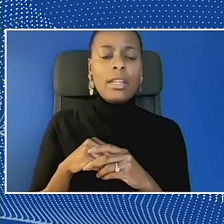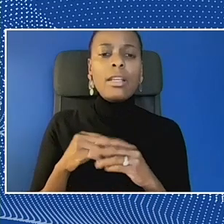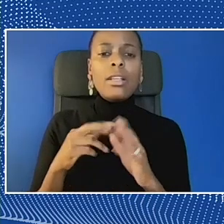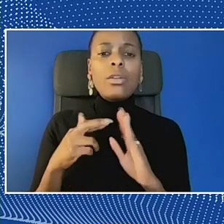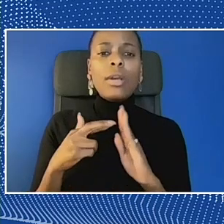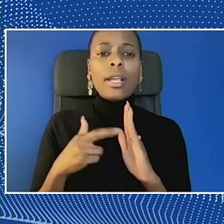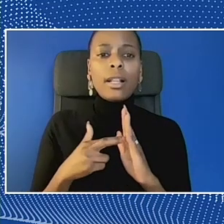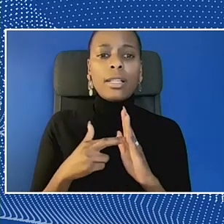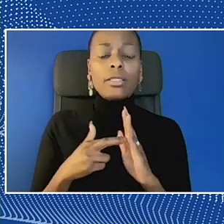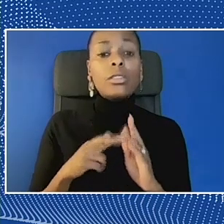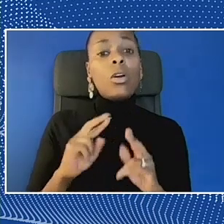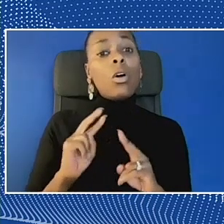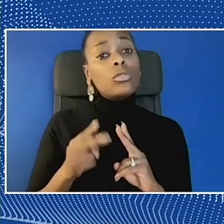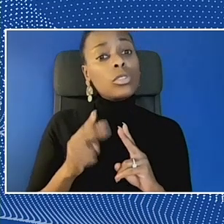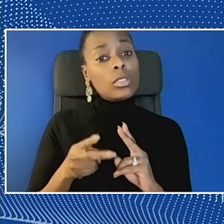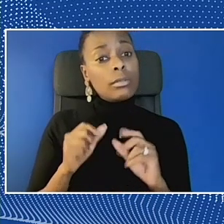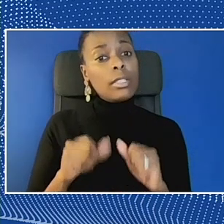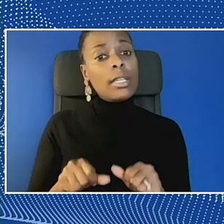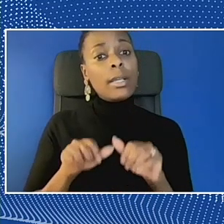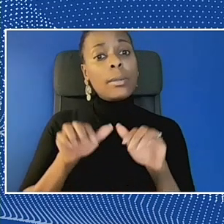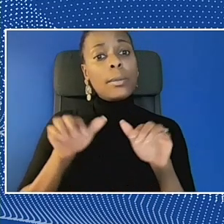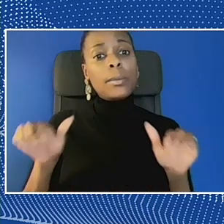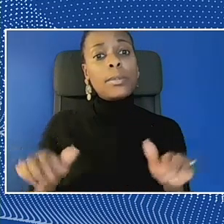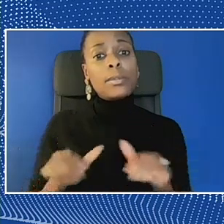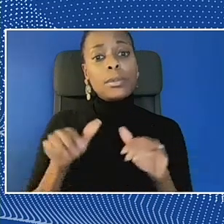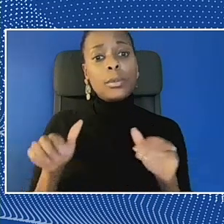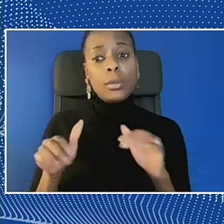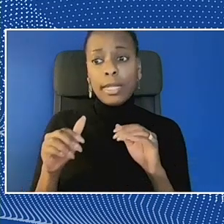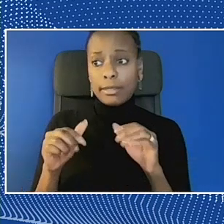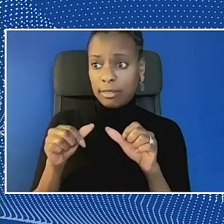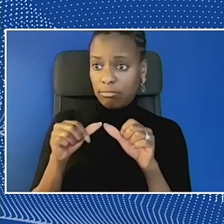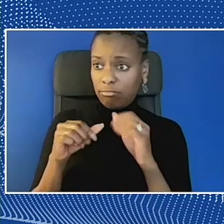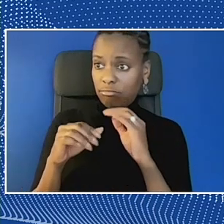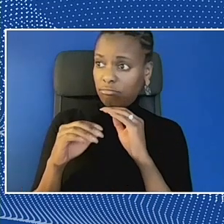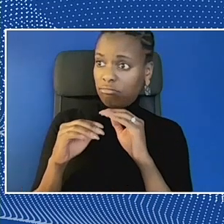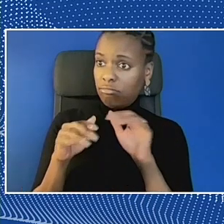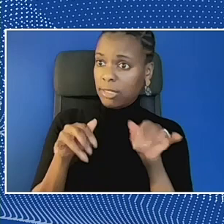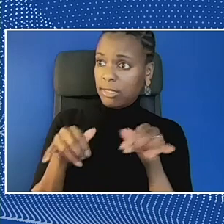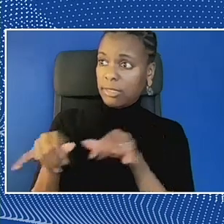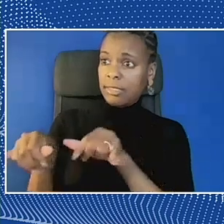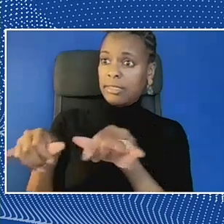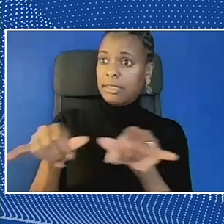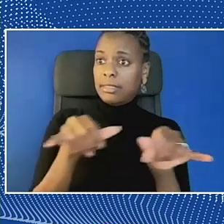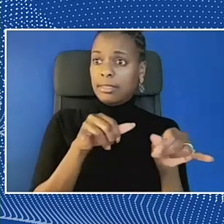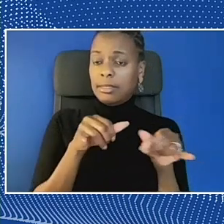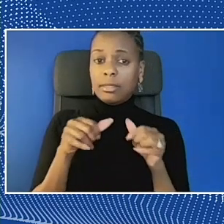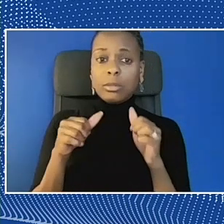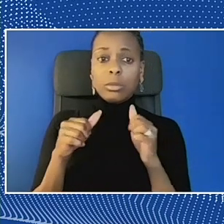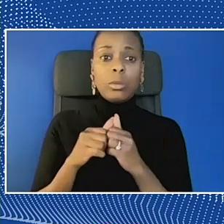thing to do, which I think is consistent with the Department's stated goals and